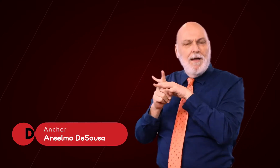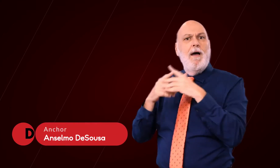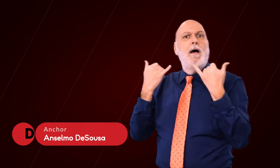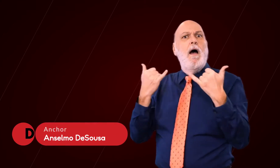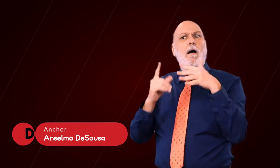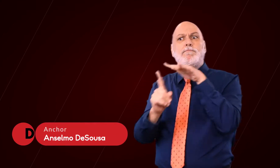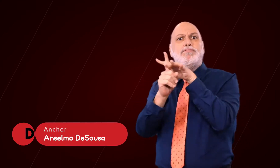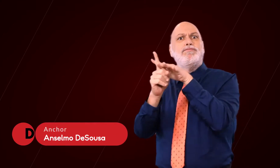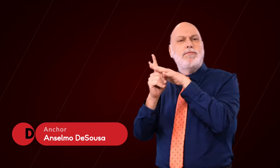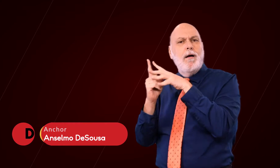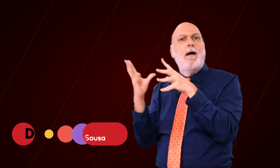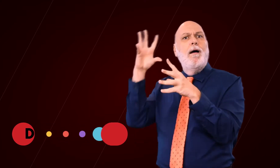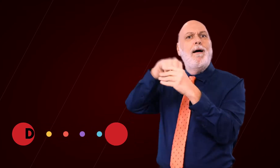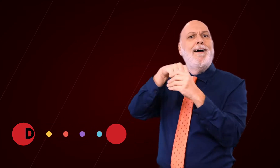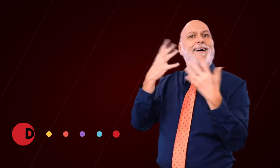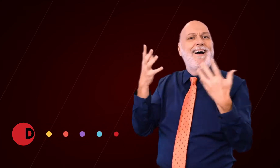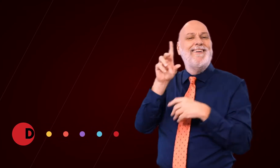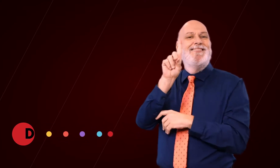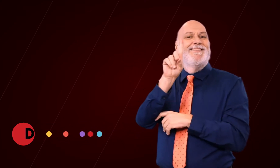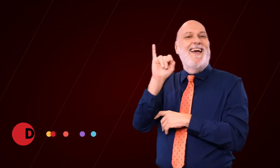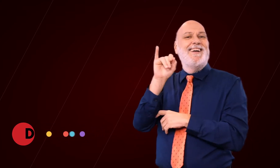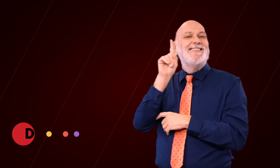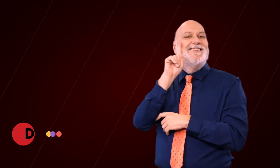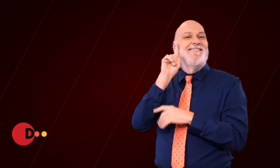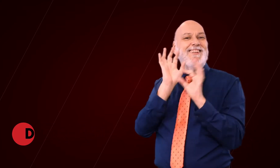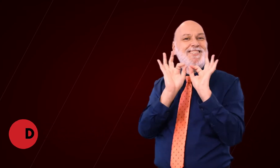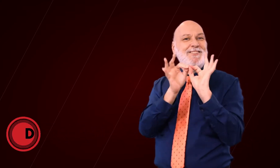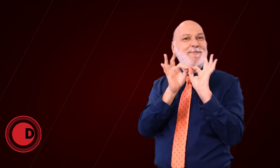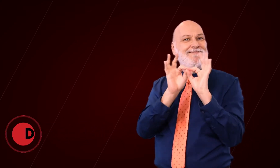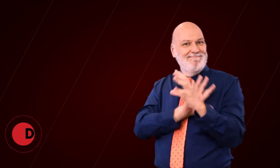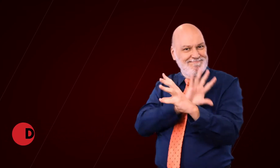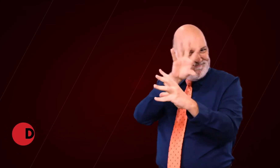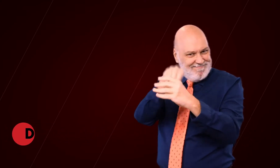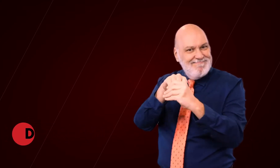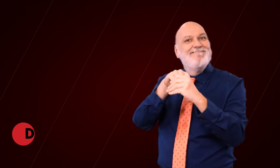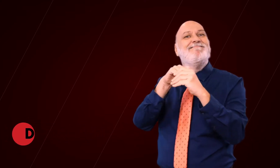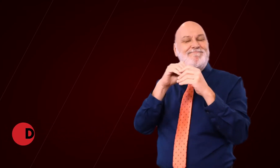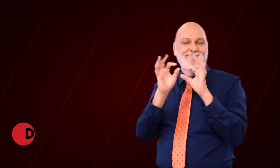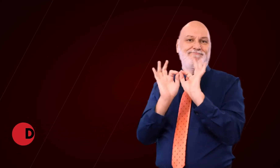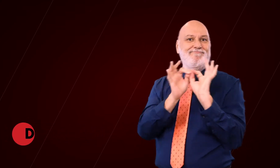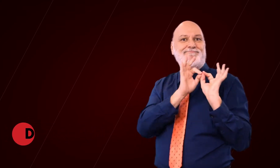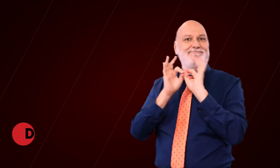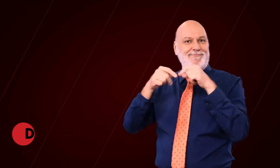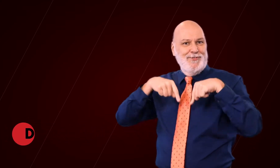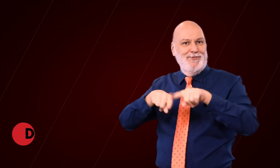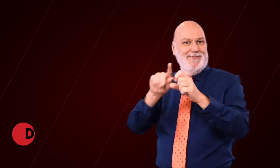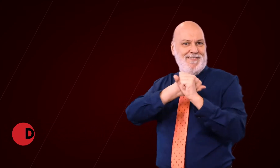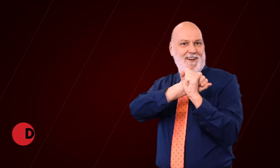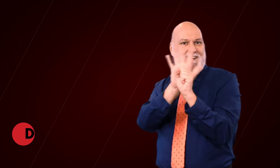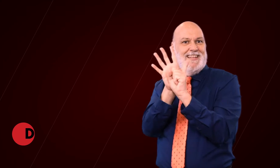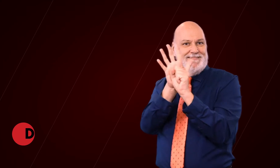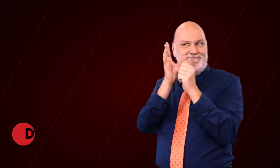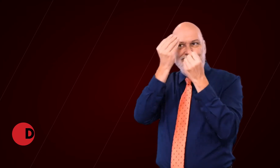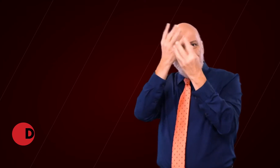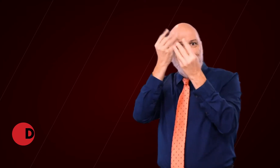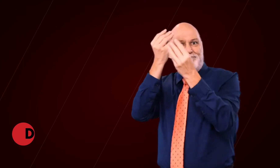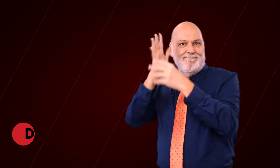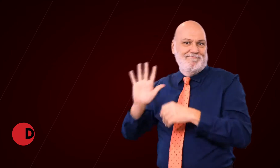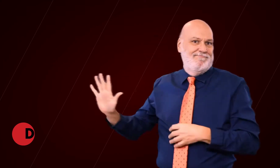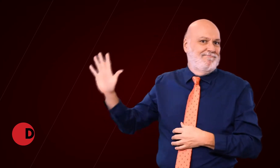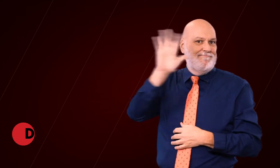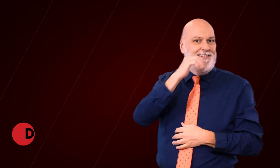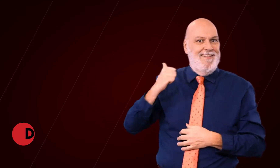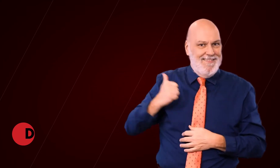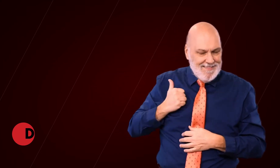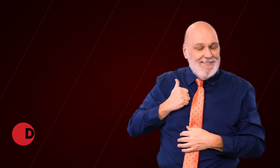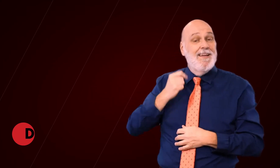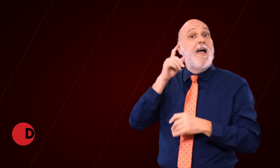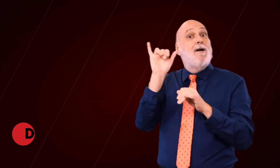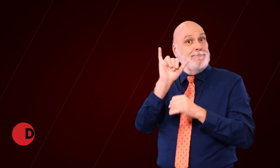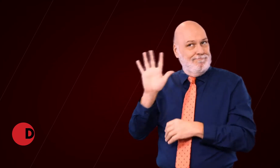there has been higher visibility of Deaf Interpreters at COVID-19